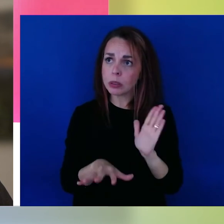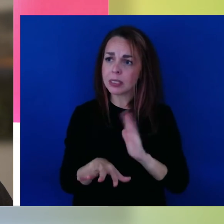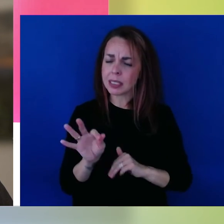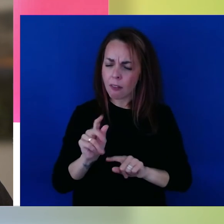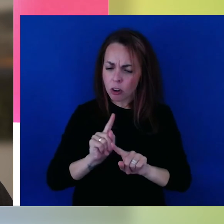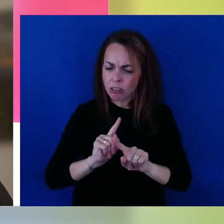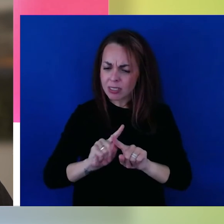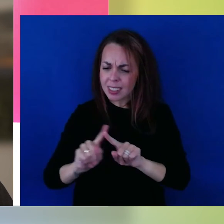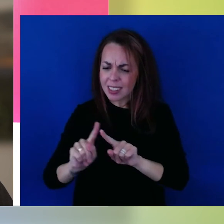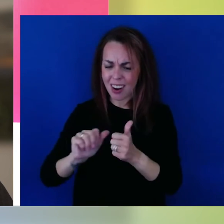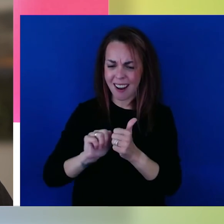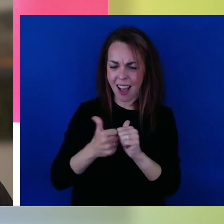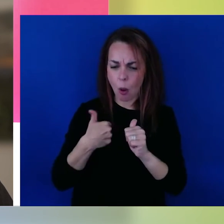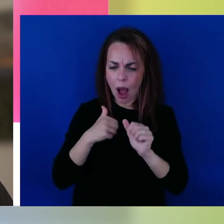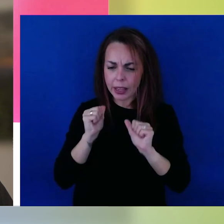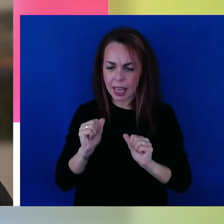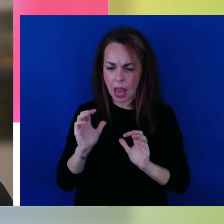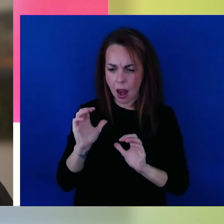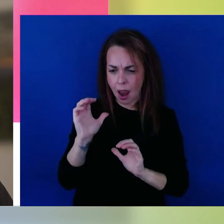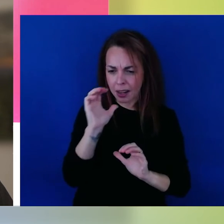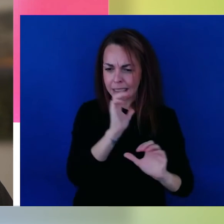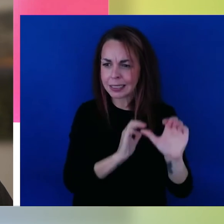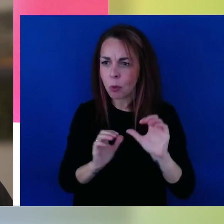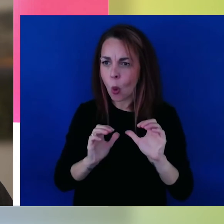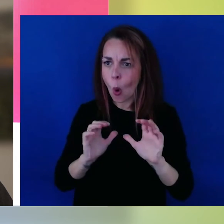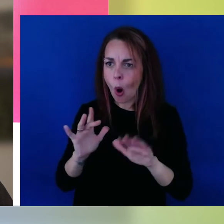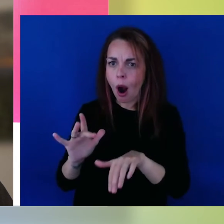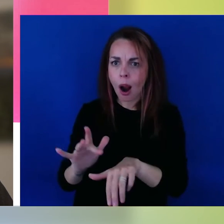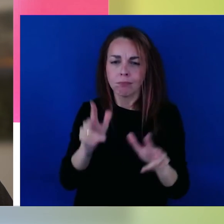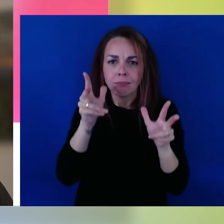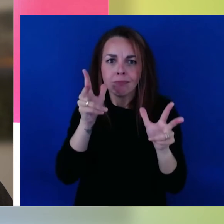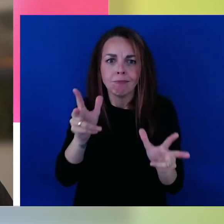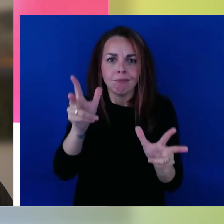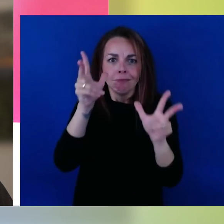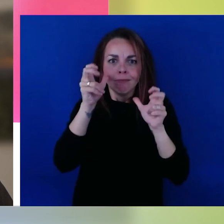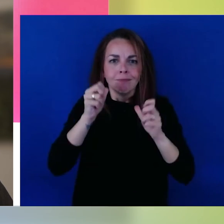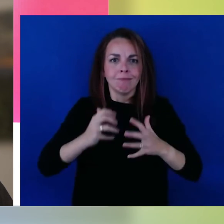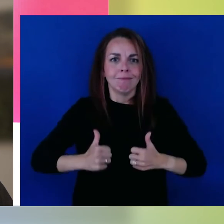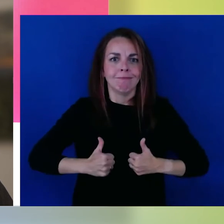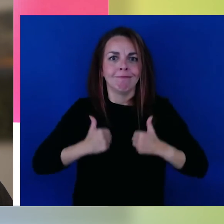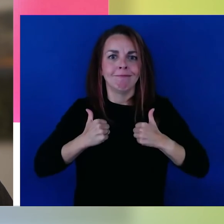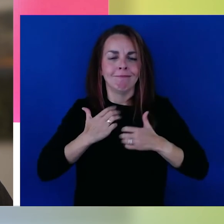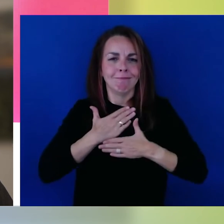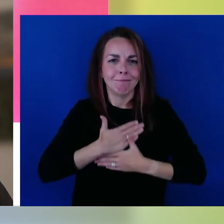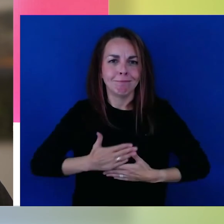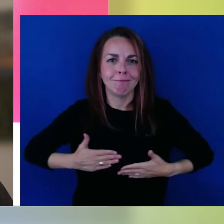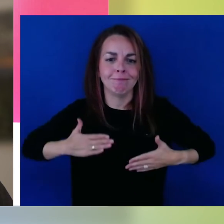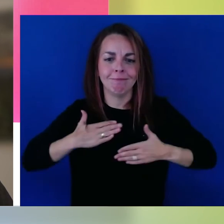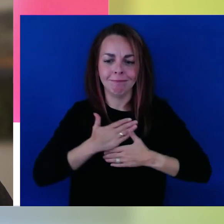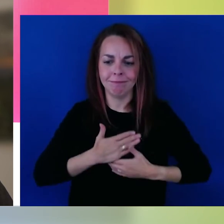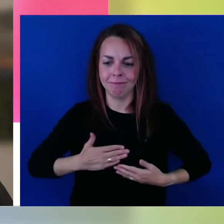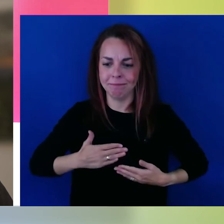to explore and enjoy this crazy, wonderful life.